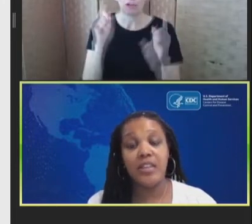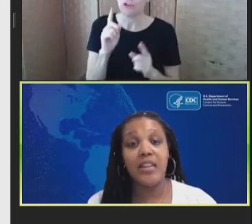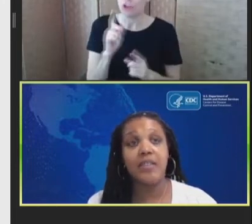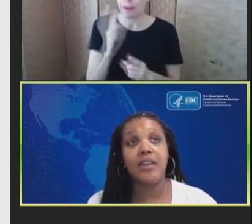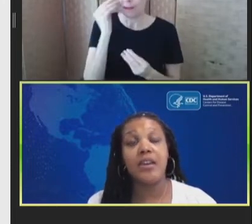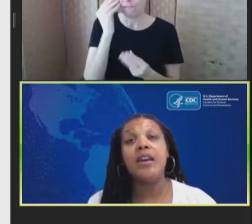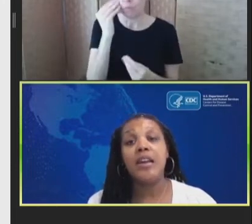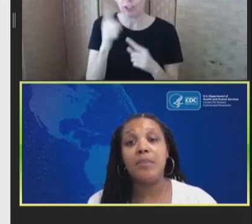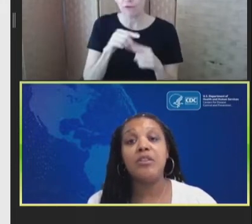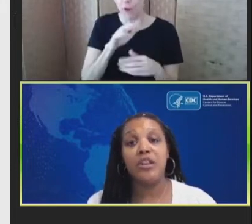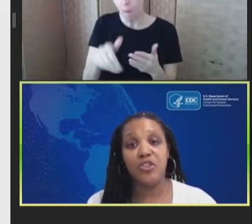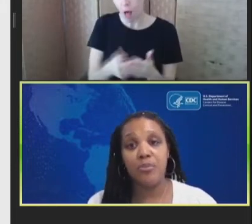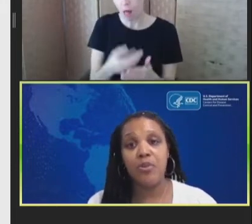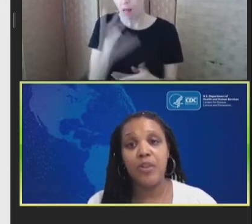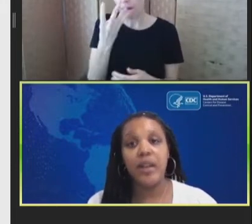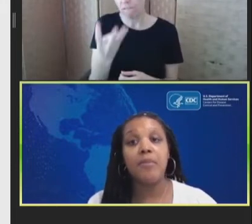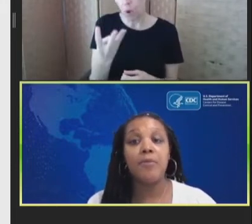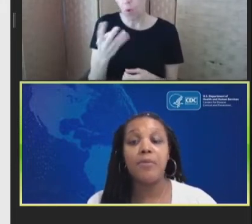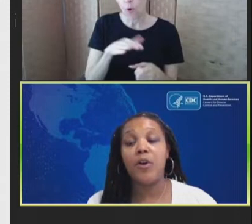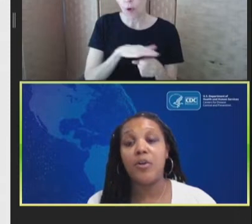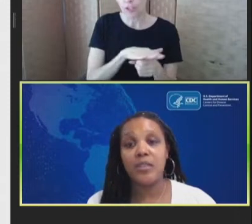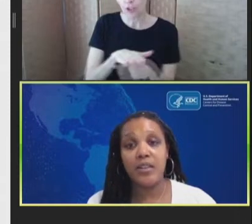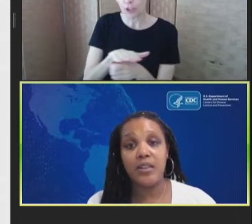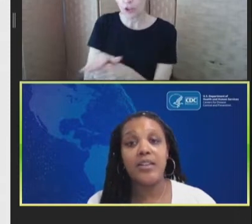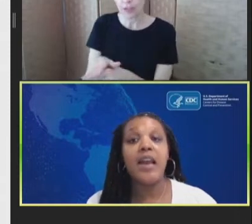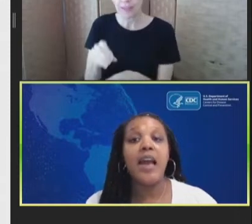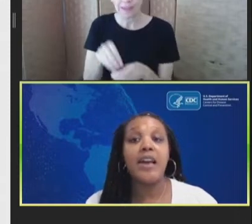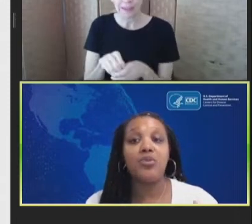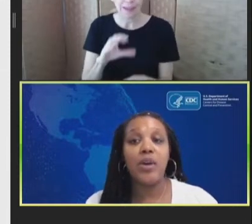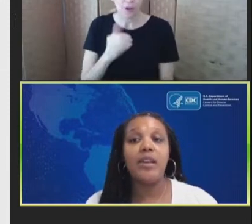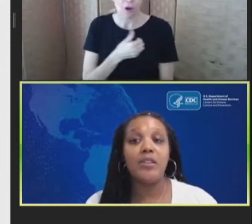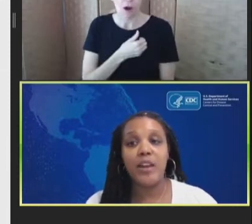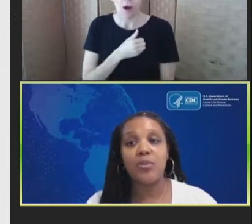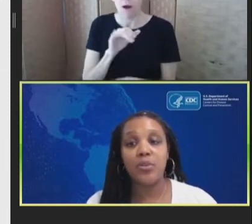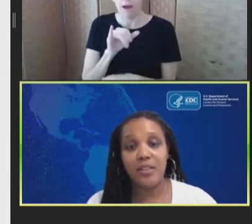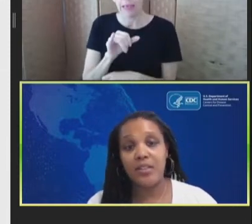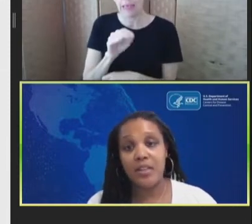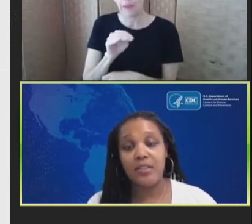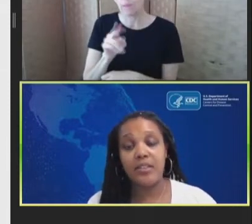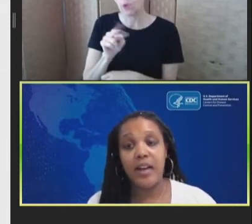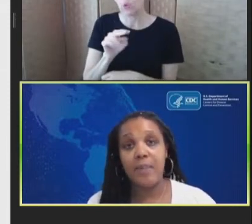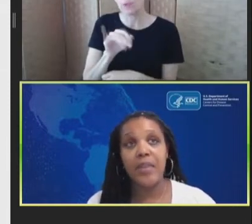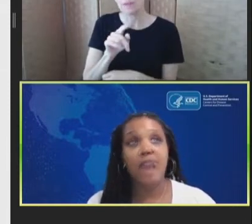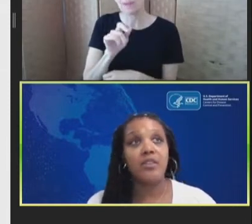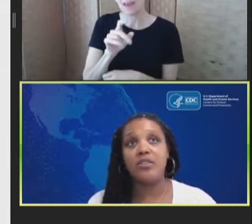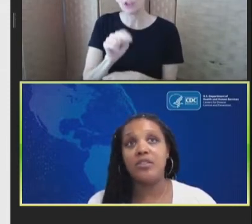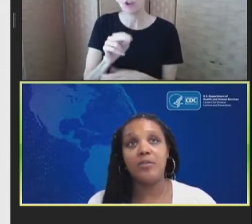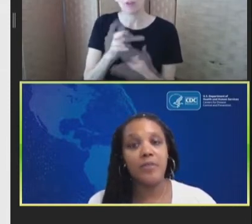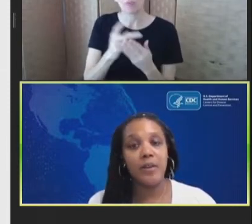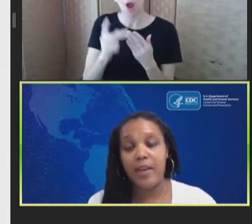in the immunization program from pharmacies as well as federal entities as such as the